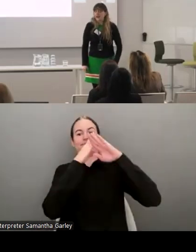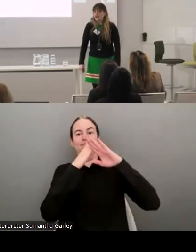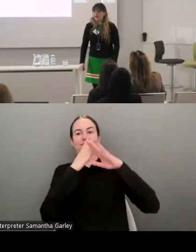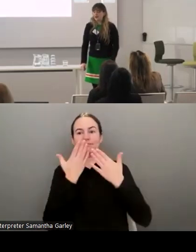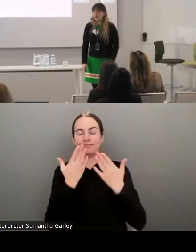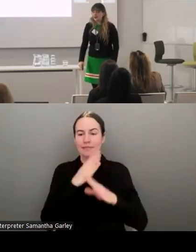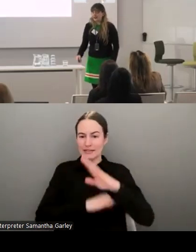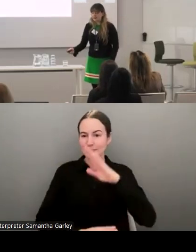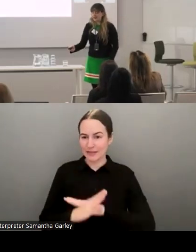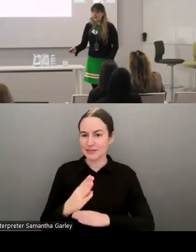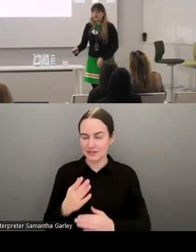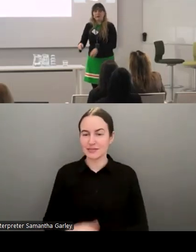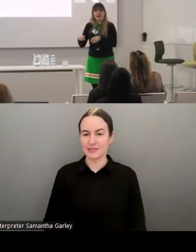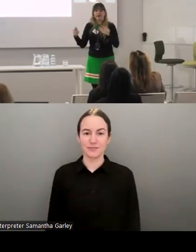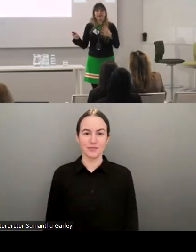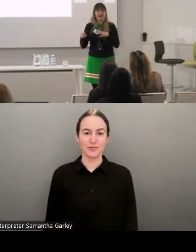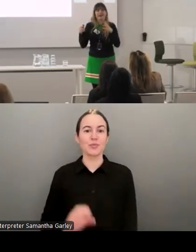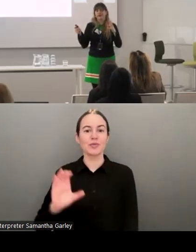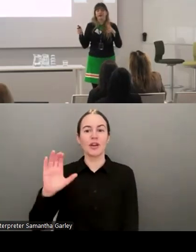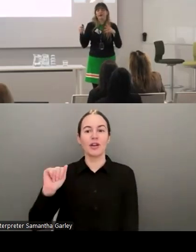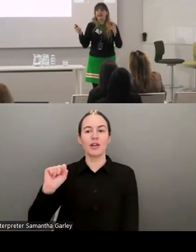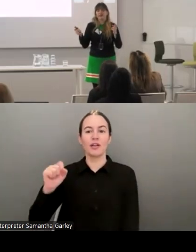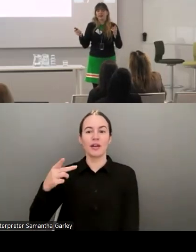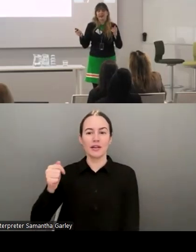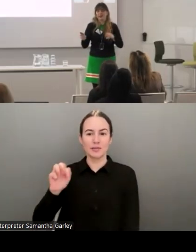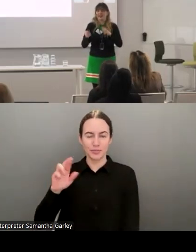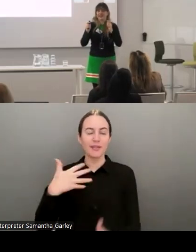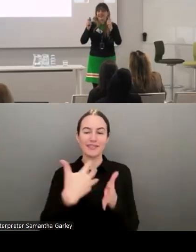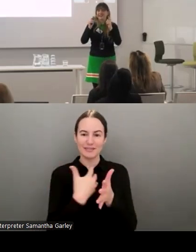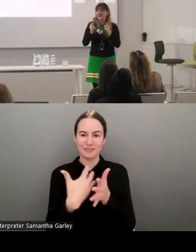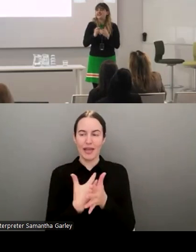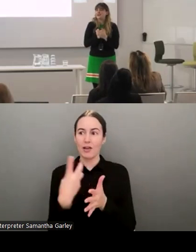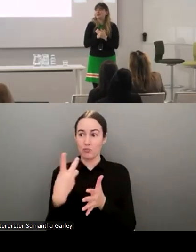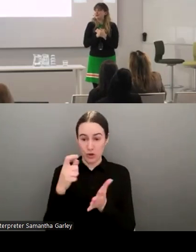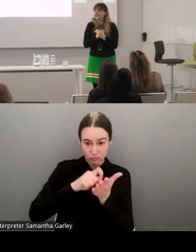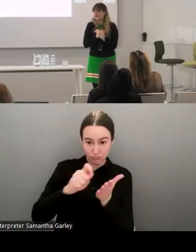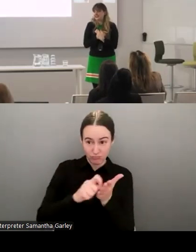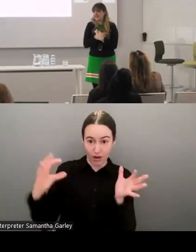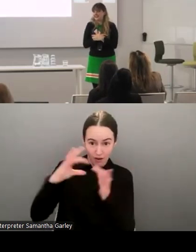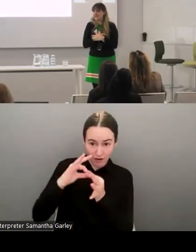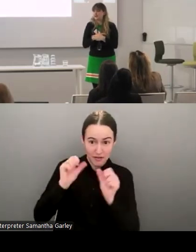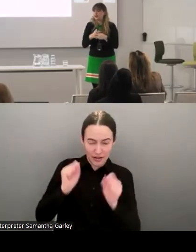So when Caspar told me about this idea of writing together, I was like, yes, that's a good idea. That's a way